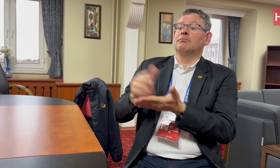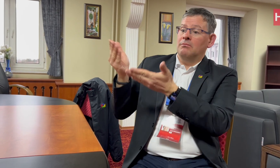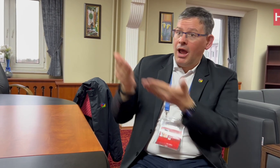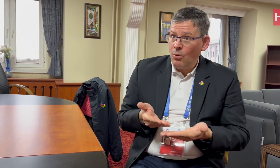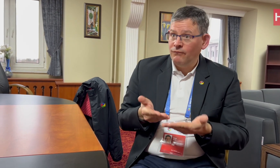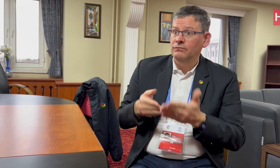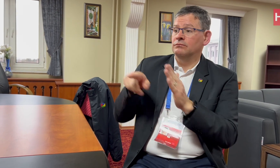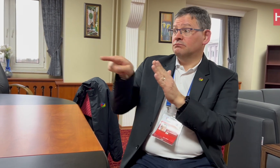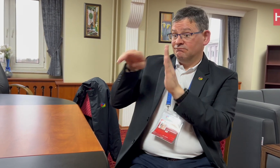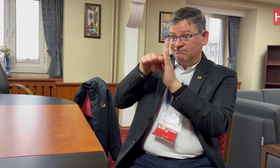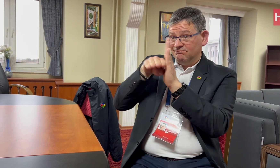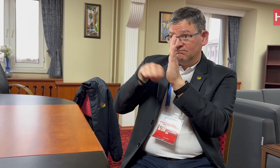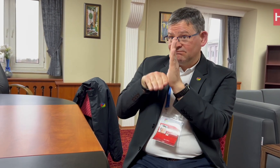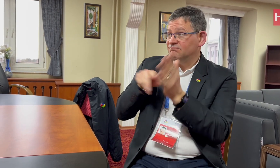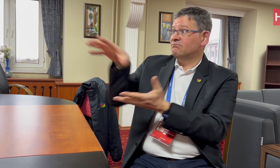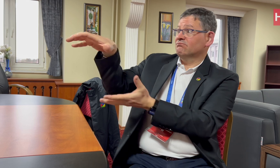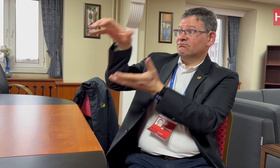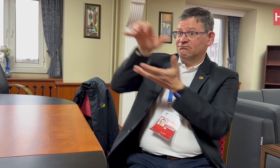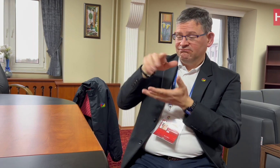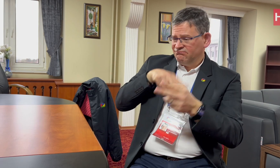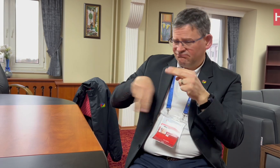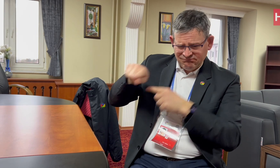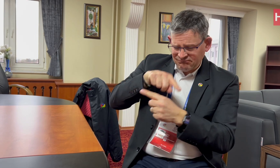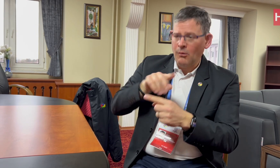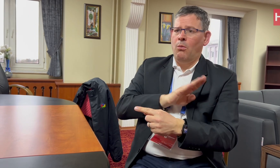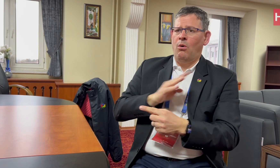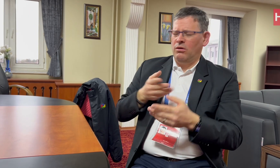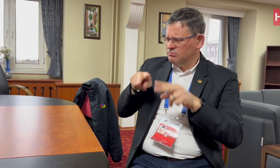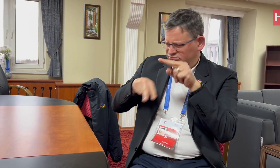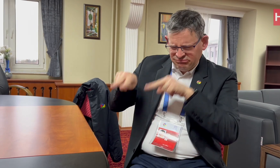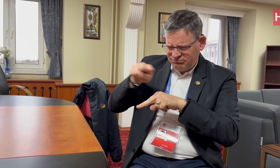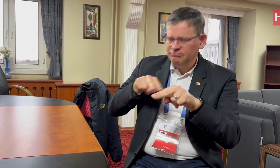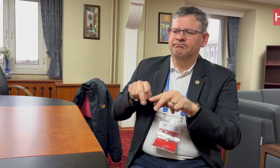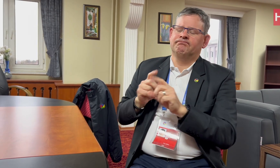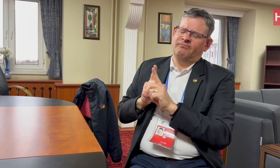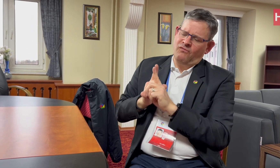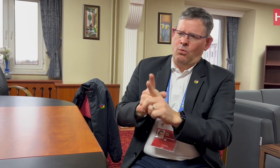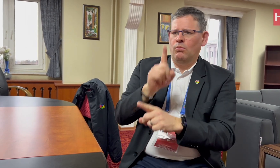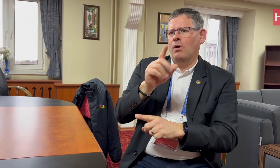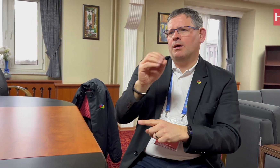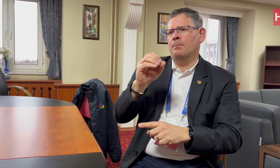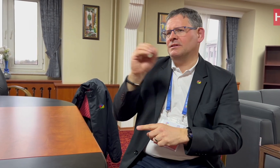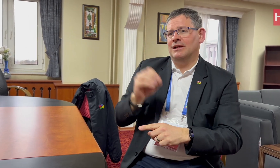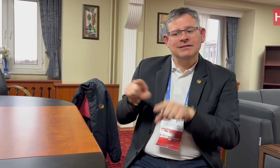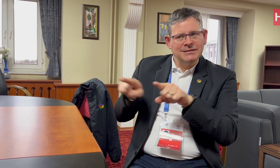IOC approved the conditions for Russia and Belarus to follow if they wanted to participate. ICSD had reviewed the conditions